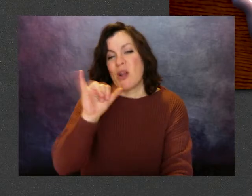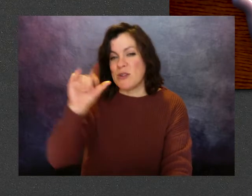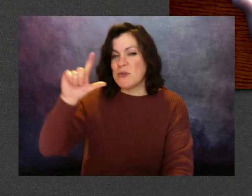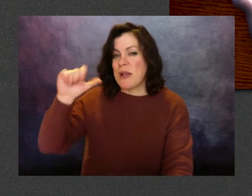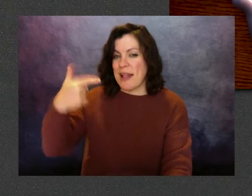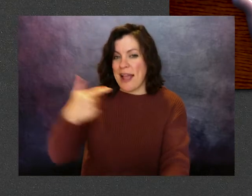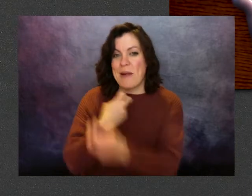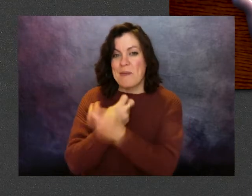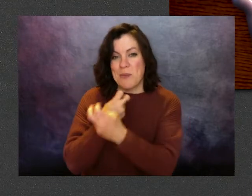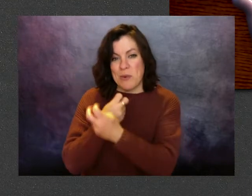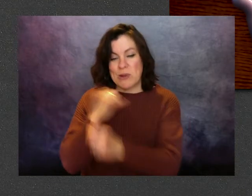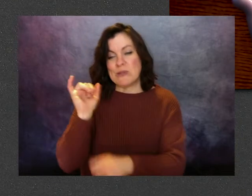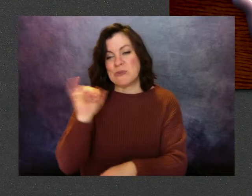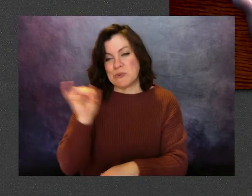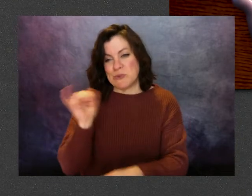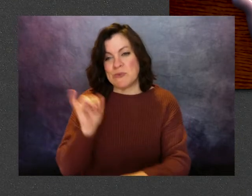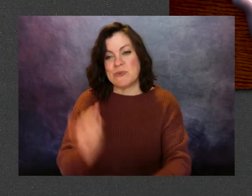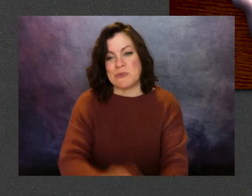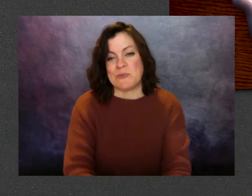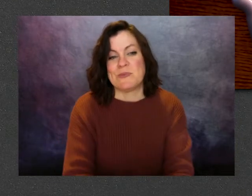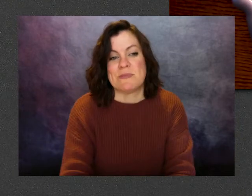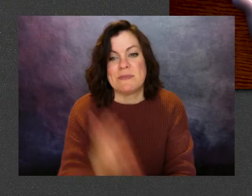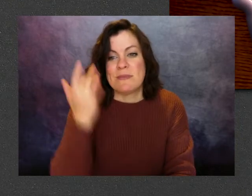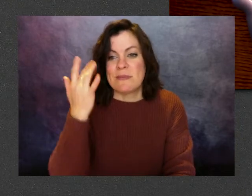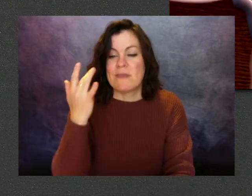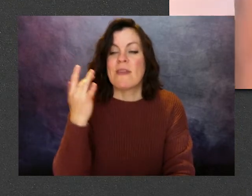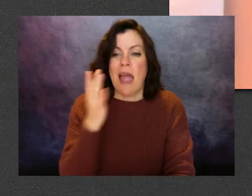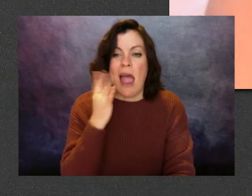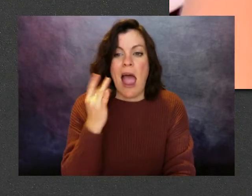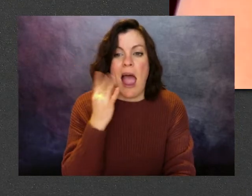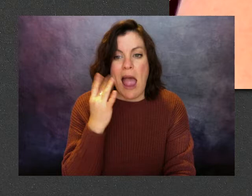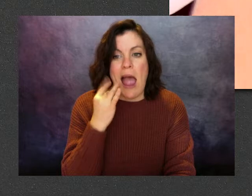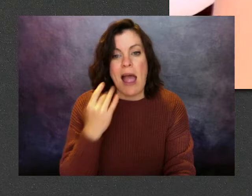Kinda like the kitty's arms huh? But they're actually legs. There,